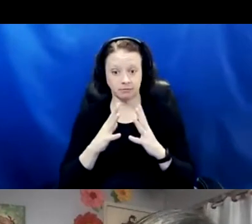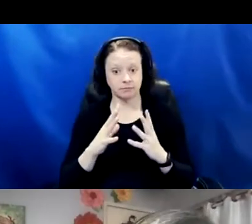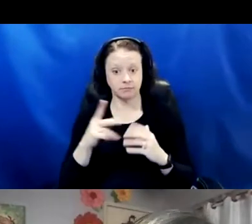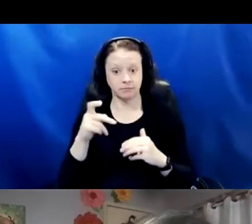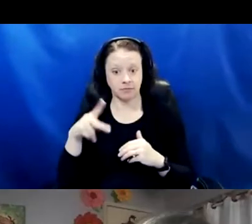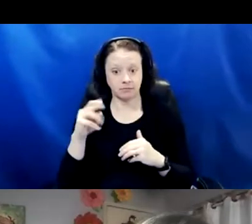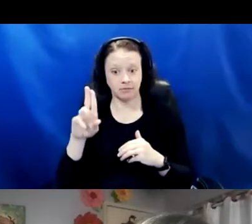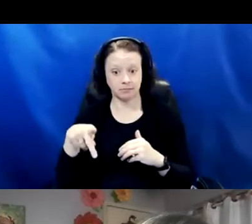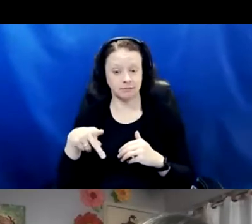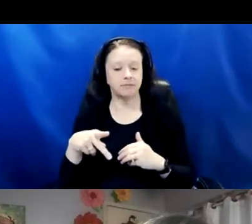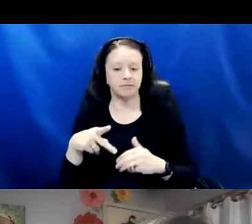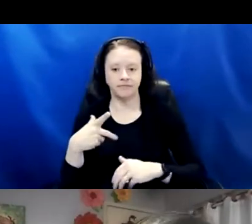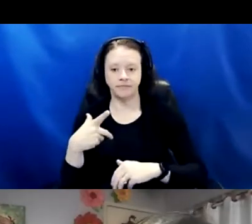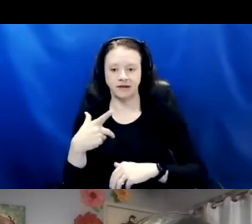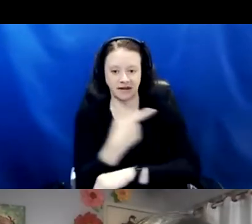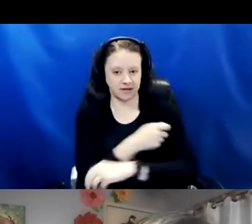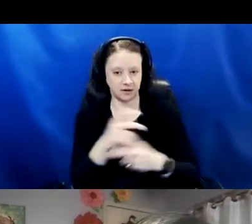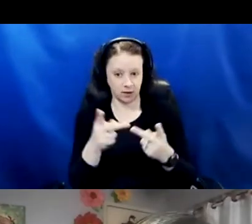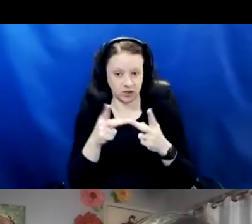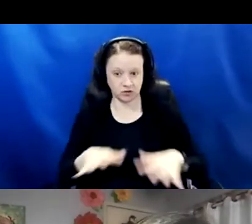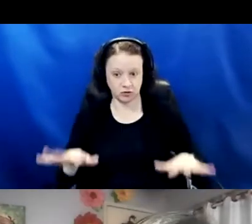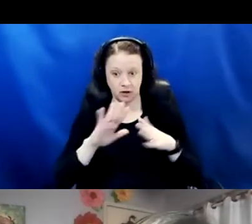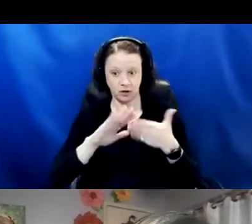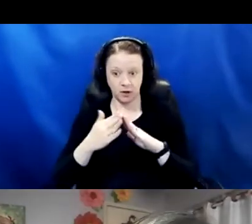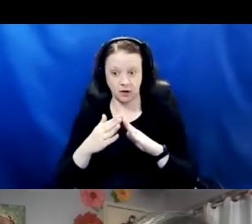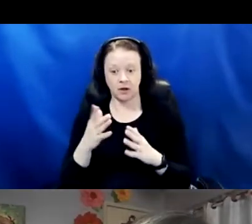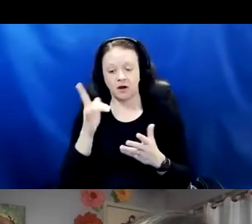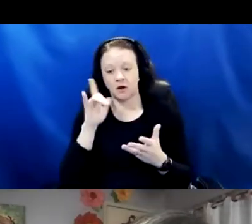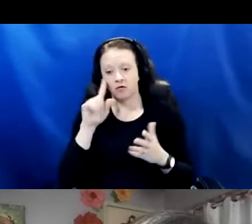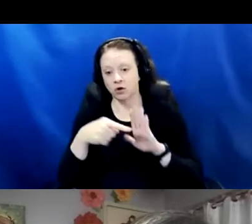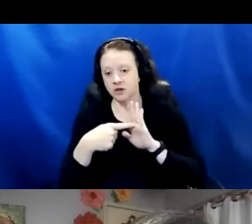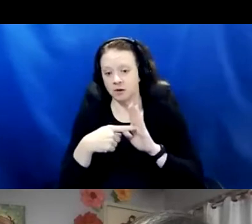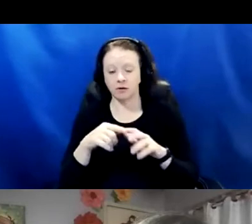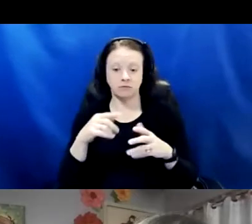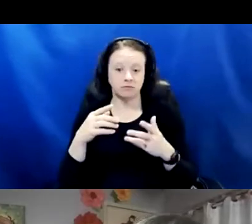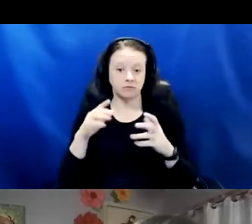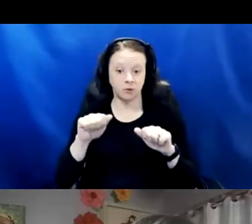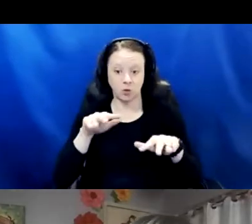throughout communities. A lot of them are walk-ups. They may be by appointment as well.